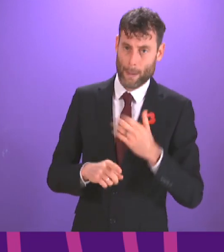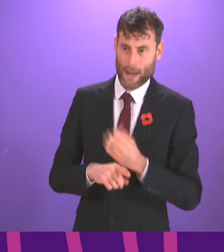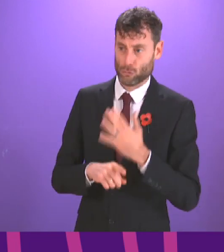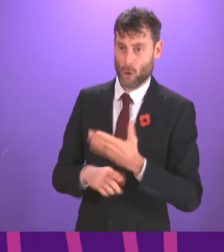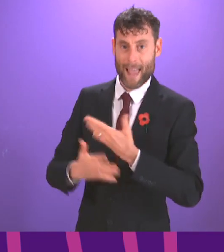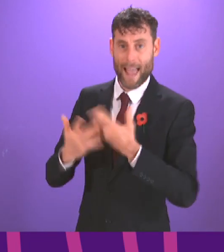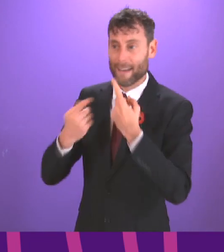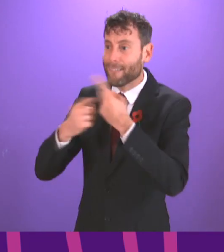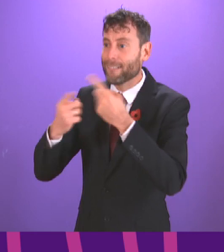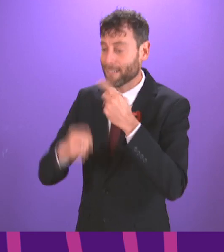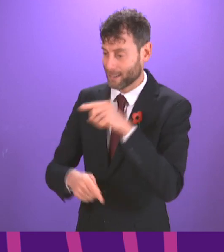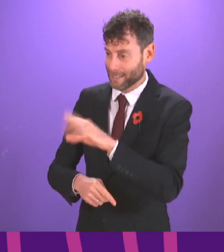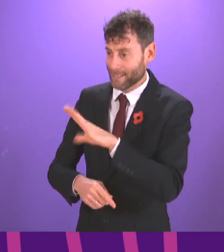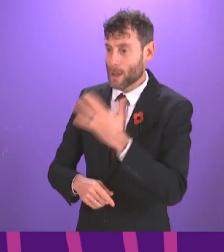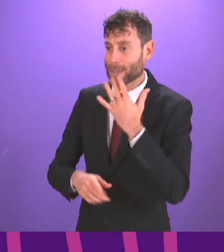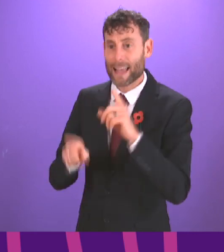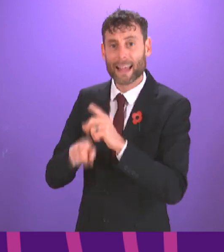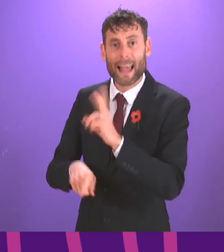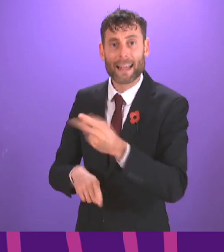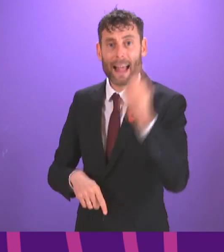The First Minister (Nicola Sturgeon): The logo should not have been used, and we